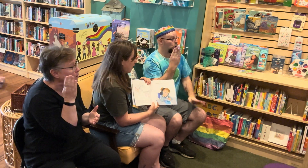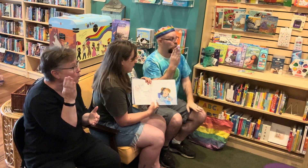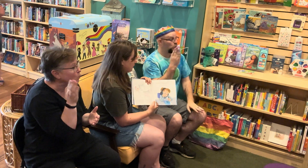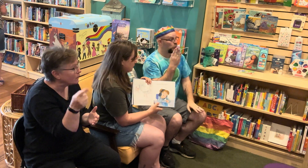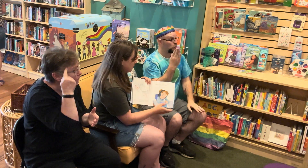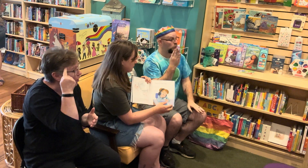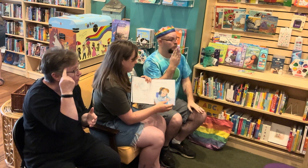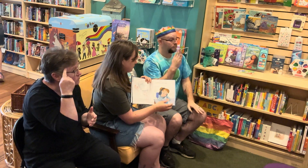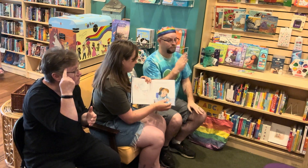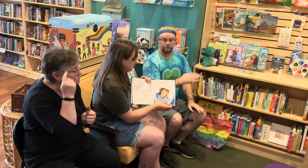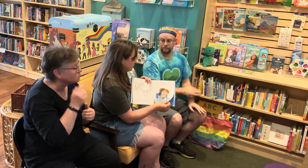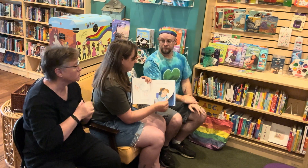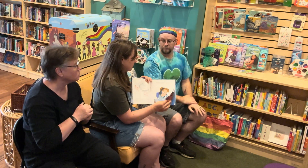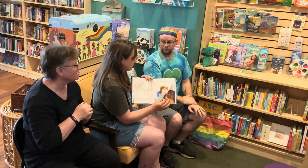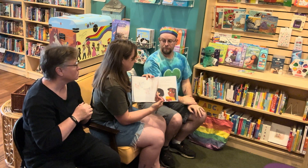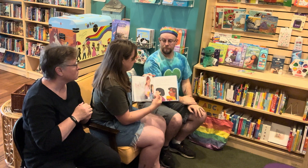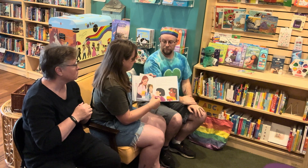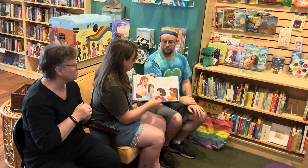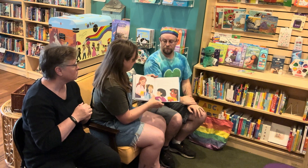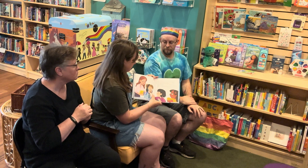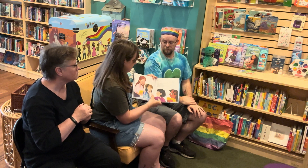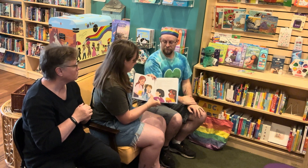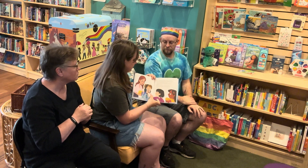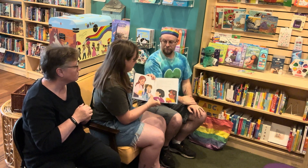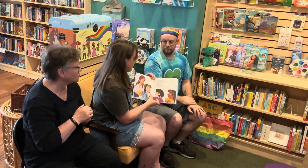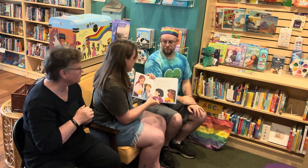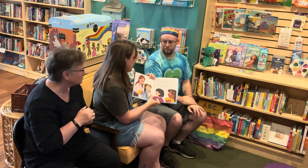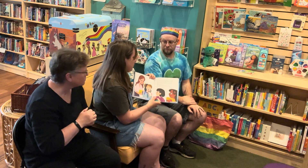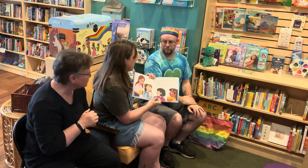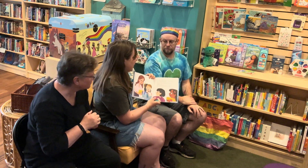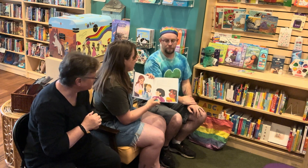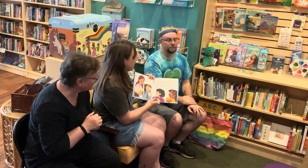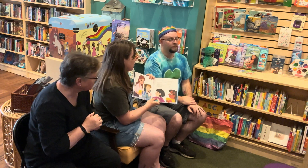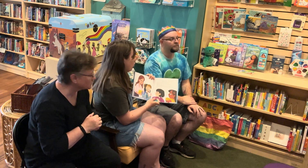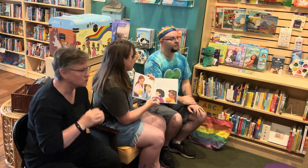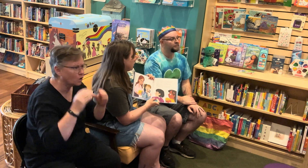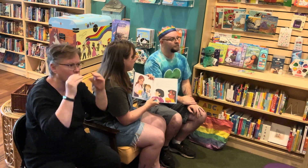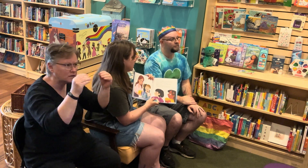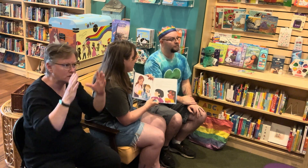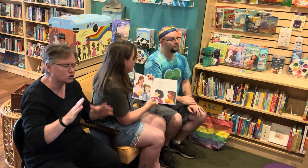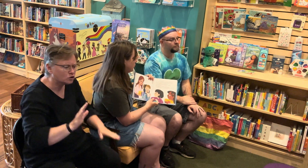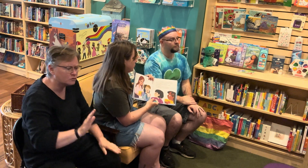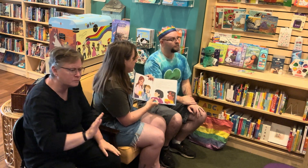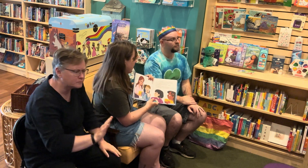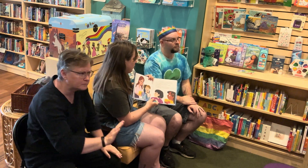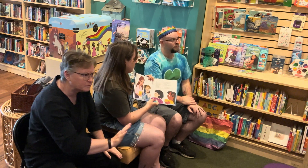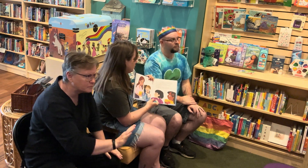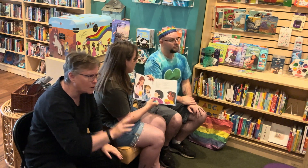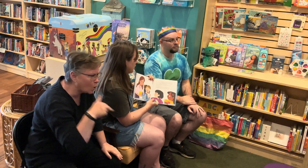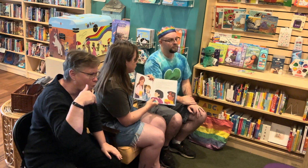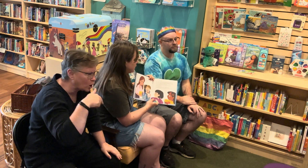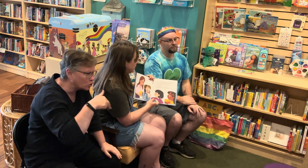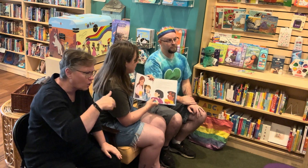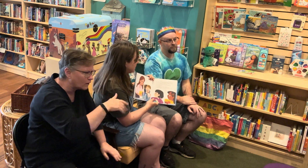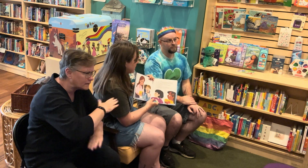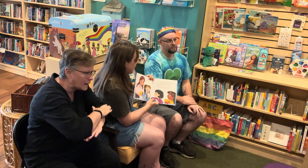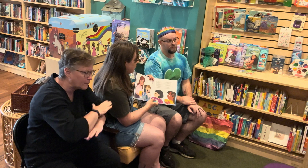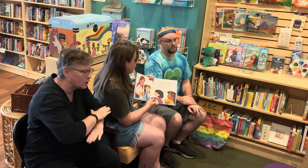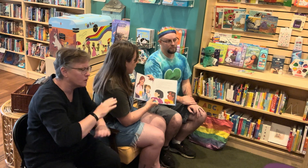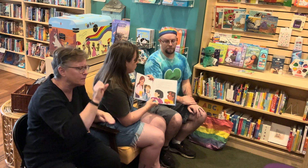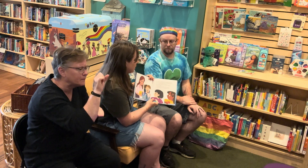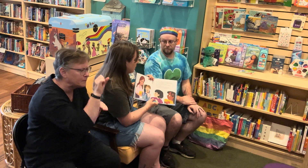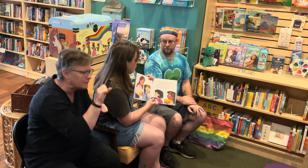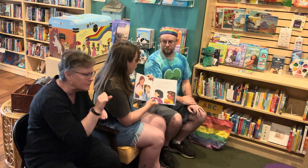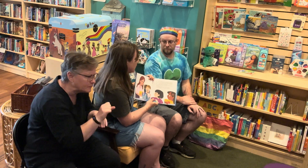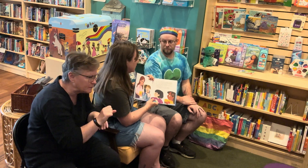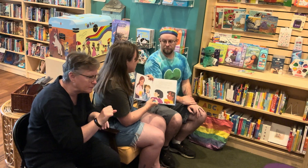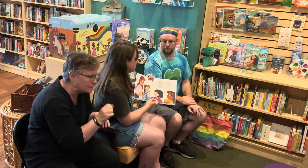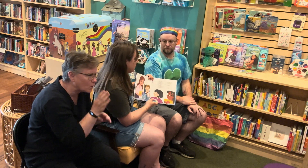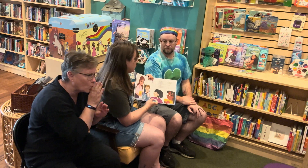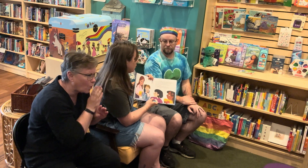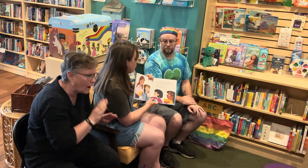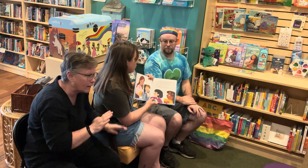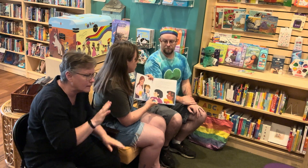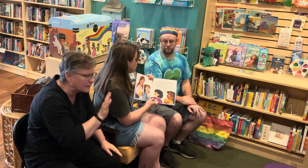thought. Miss Anderson walked over to Samuel's table. She leaned down and quietly spoke: "Would